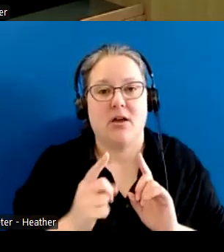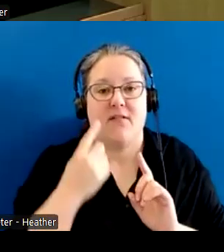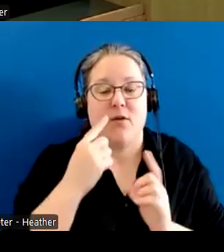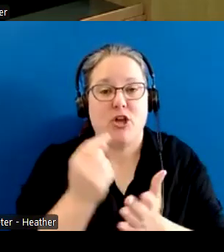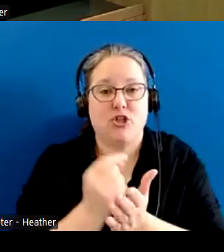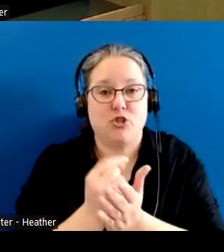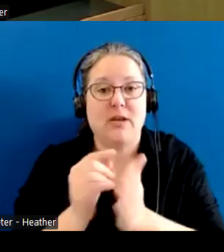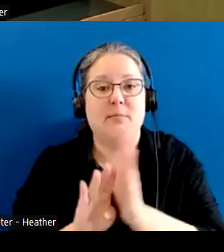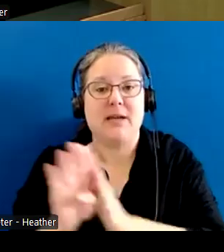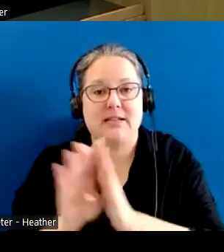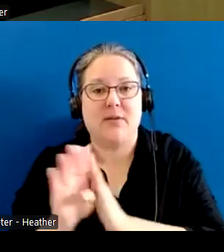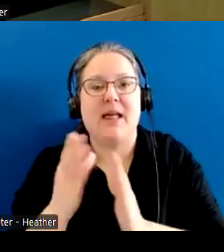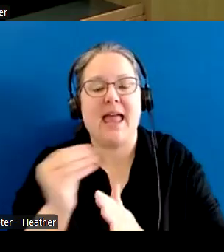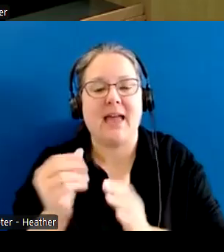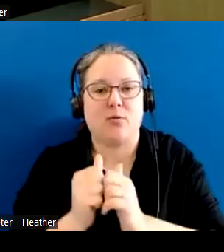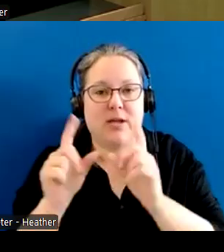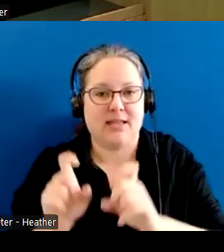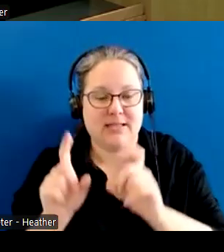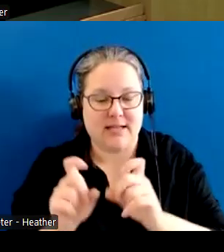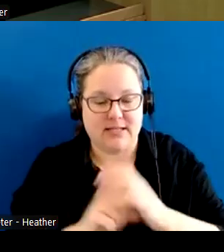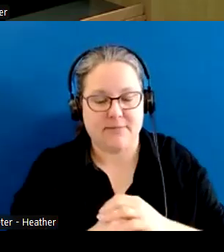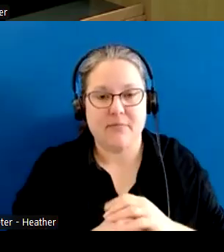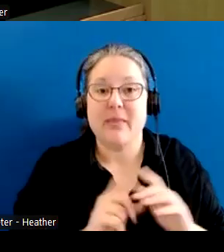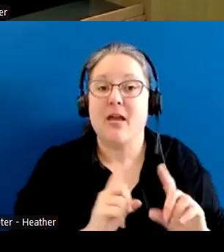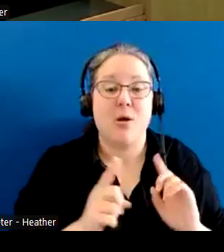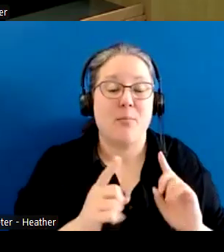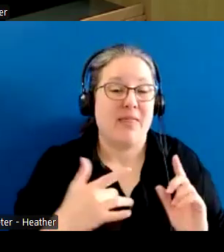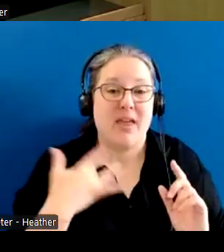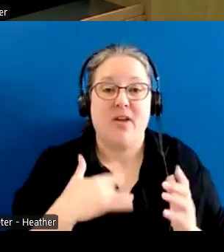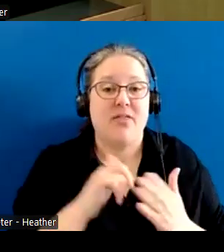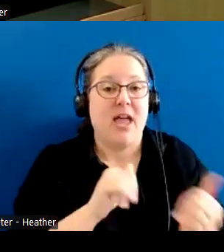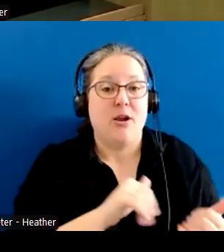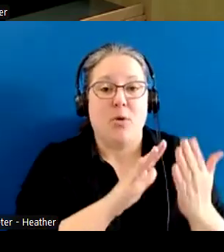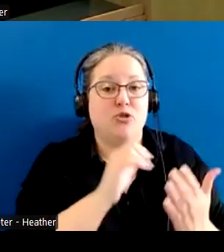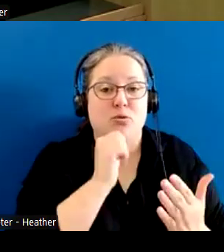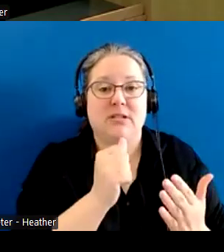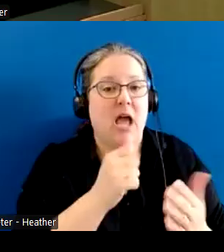treatment development and efficacy testing um but they felt that this approach was not seen